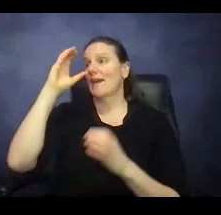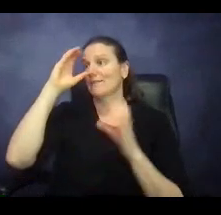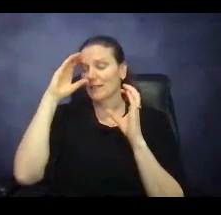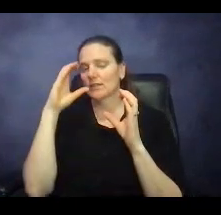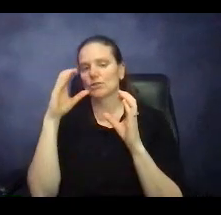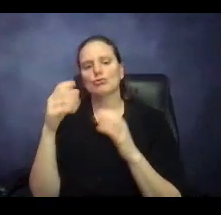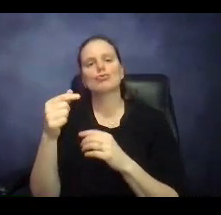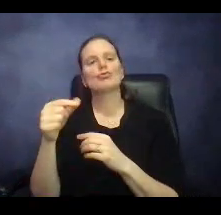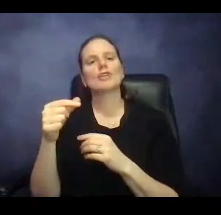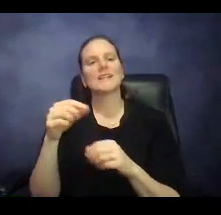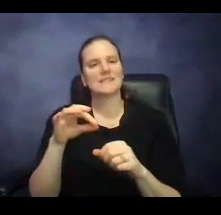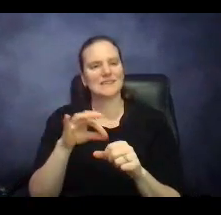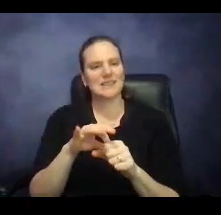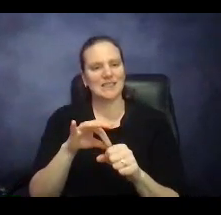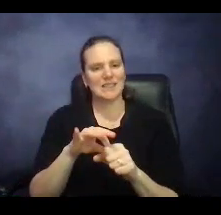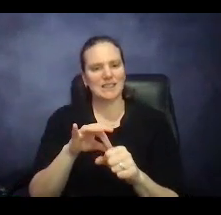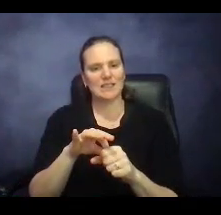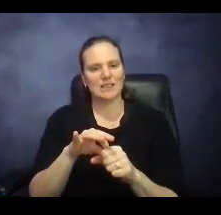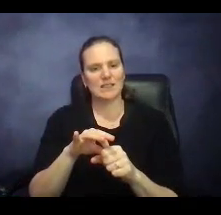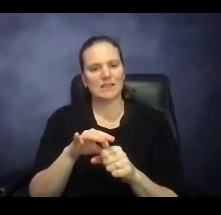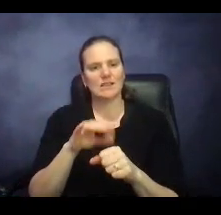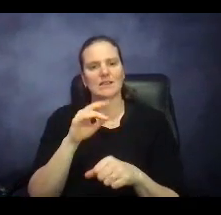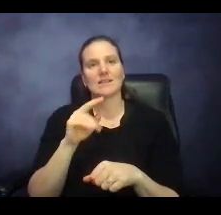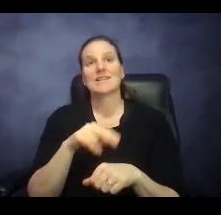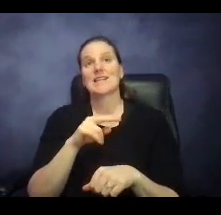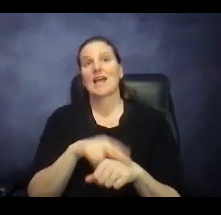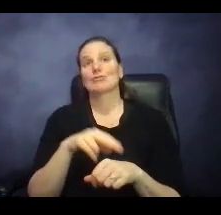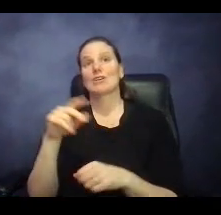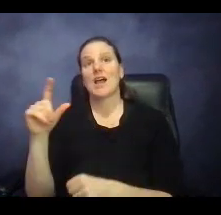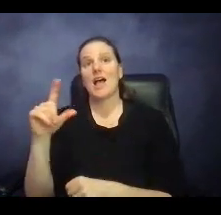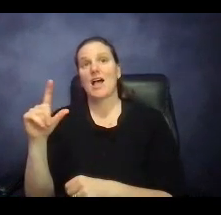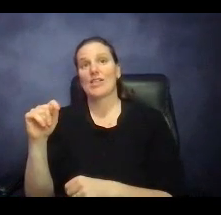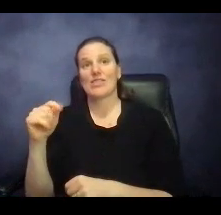with naturally occurring L-theaine, it's a, it is a the best choice probably.